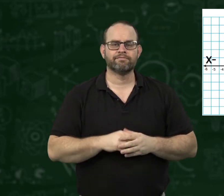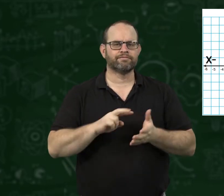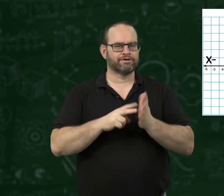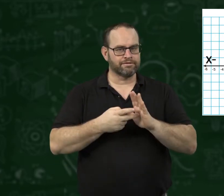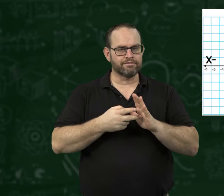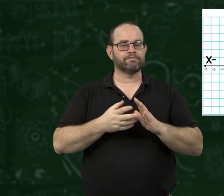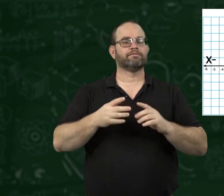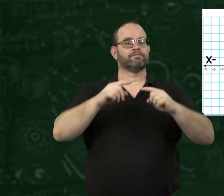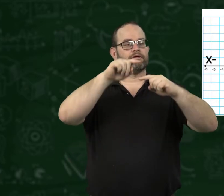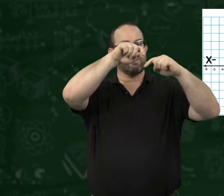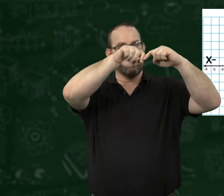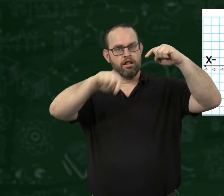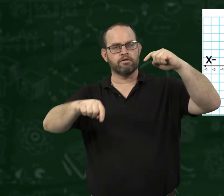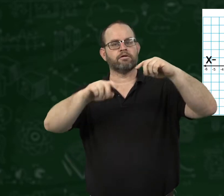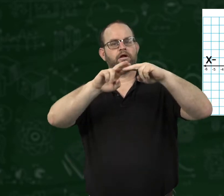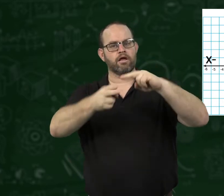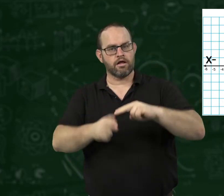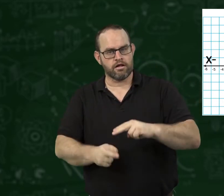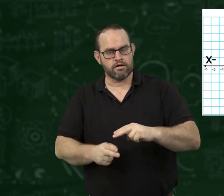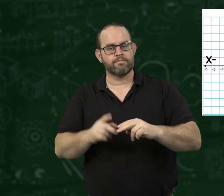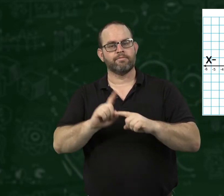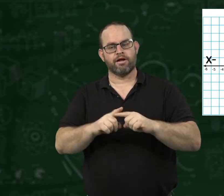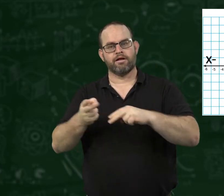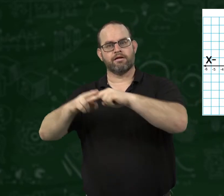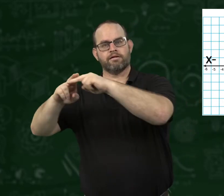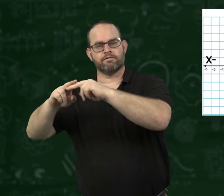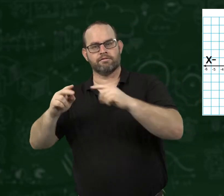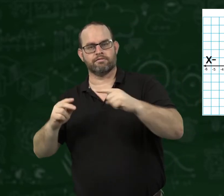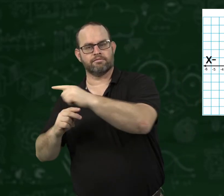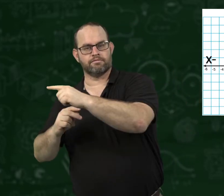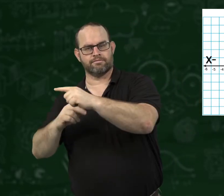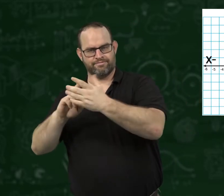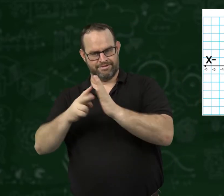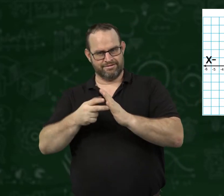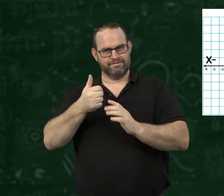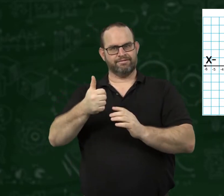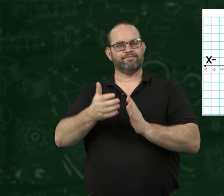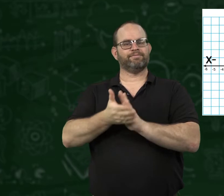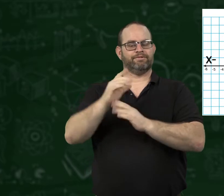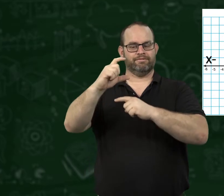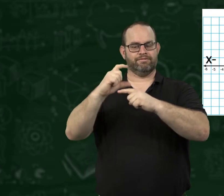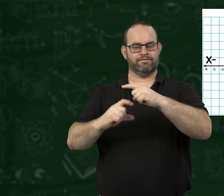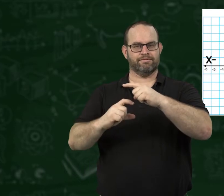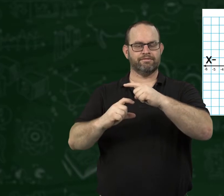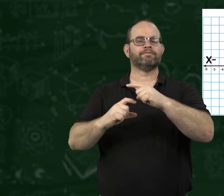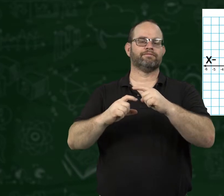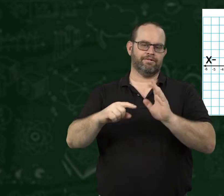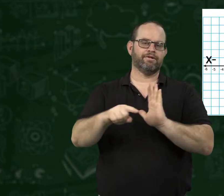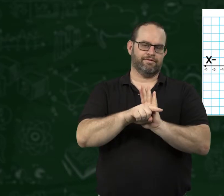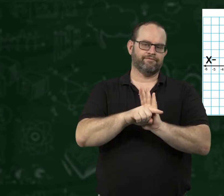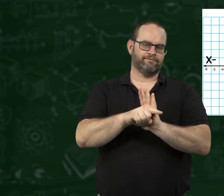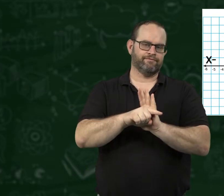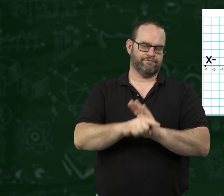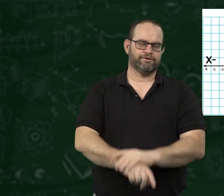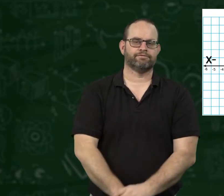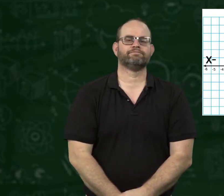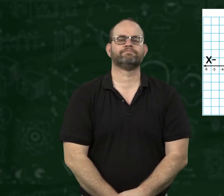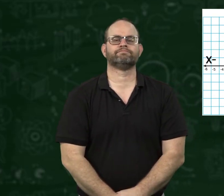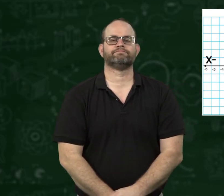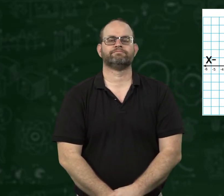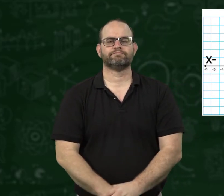In this line, x is increasing but y is decreasing. This slope is negative.